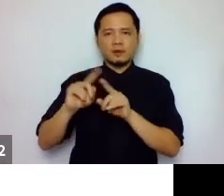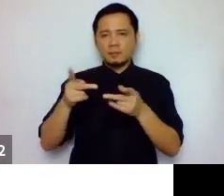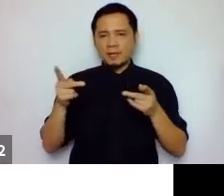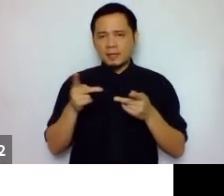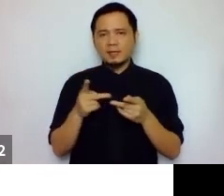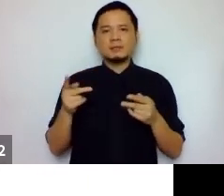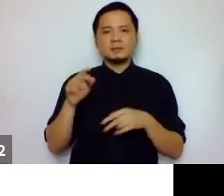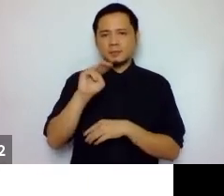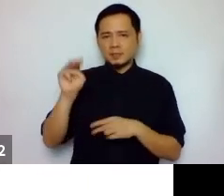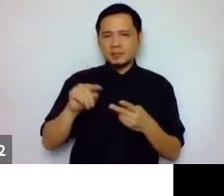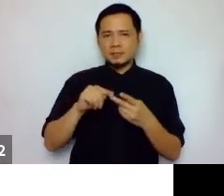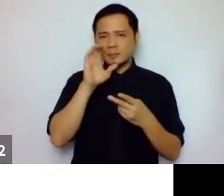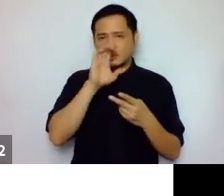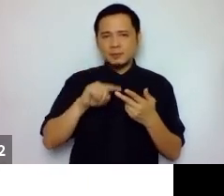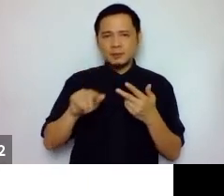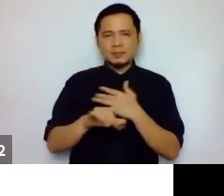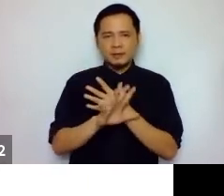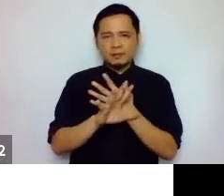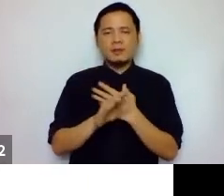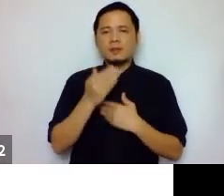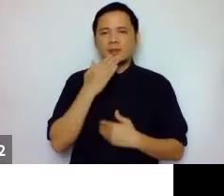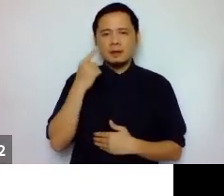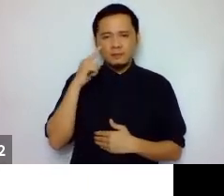Thanks to the Outdoor Advertising Association of the Philippines.